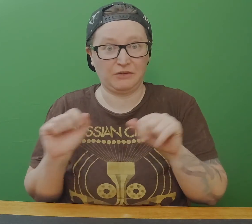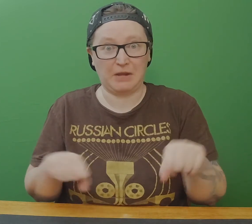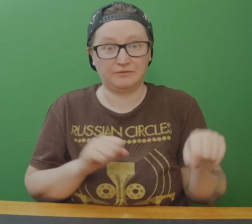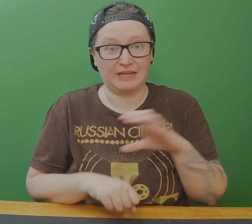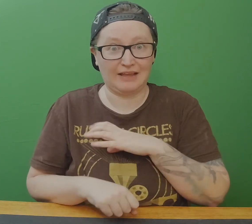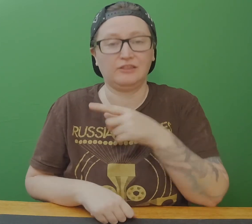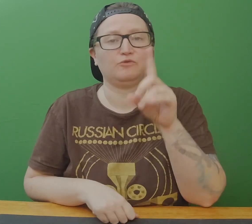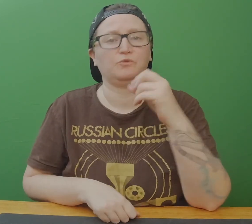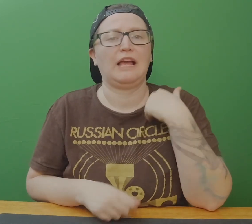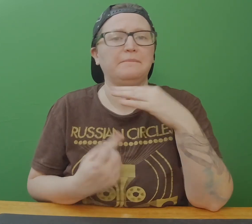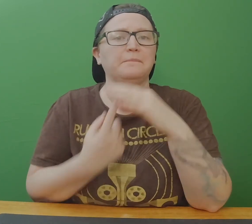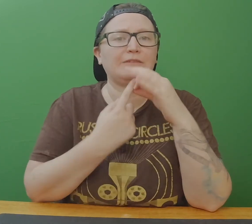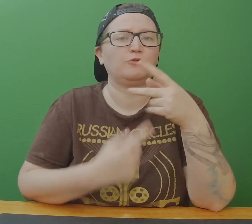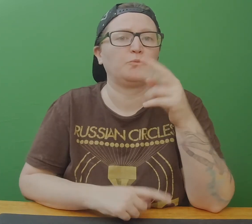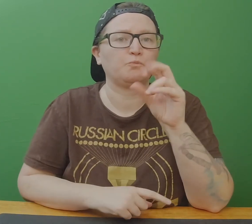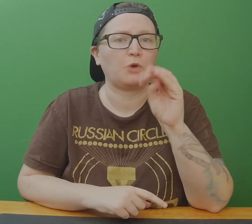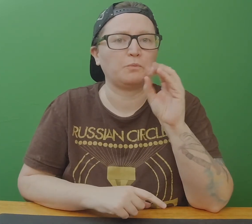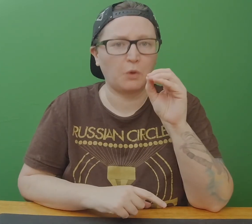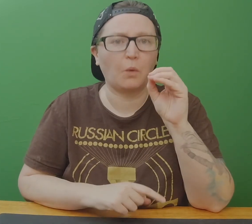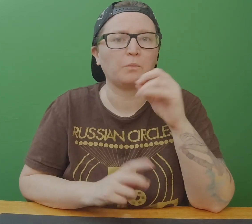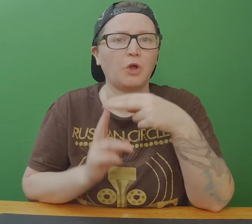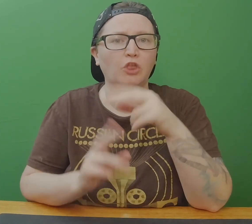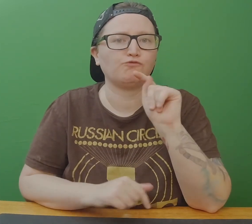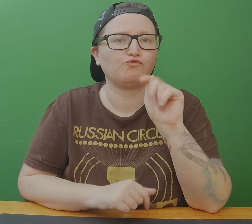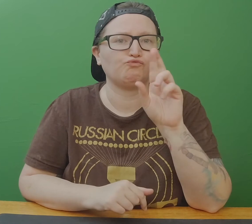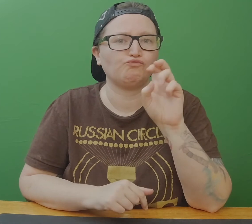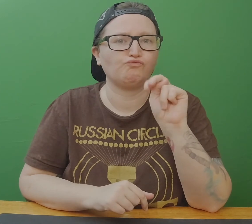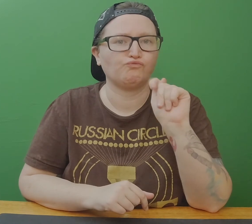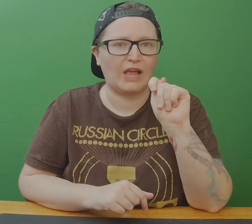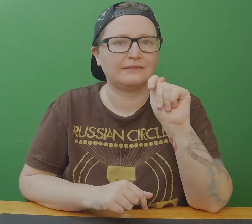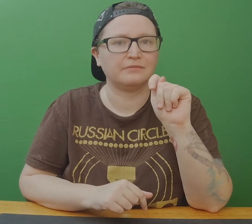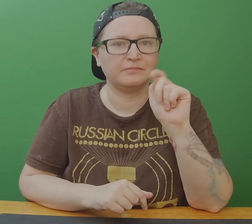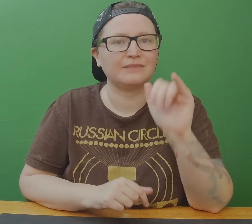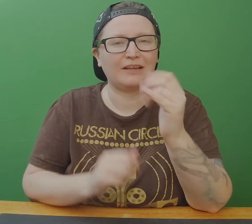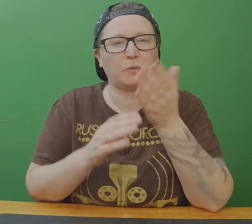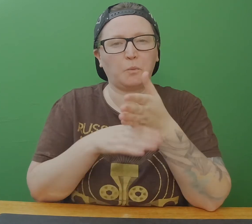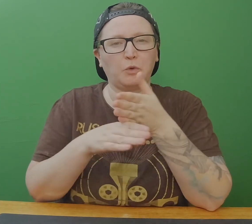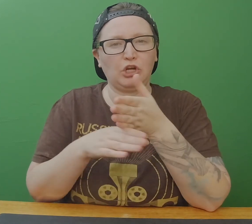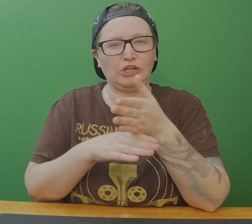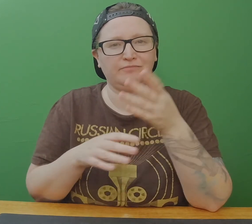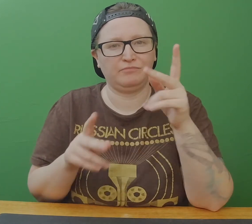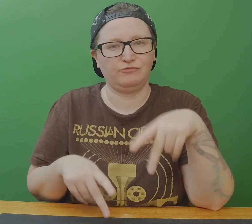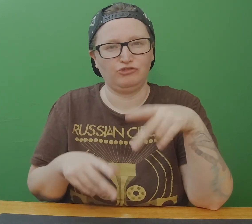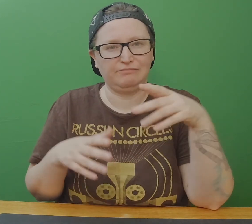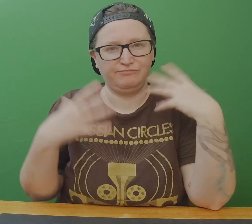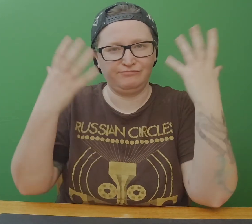14 different possible characters they do have a special promo that's called Treant and that's the